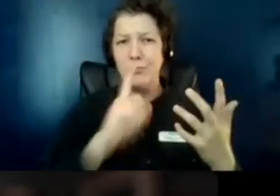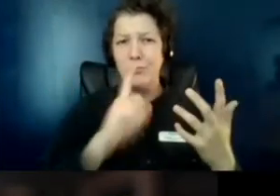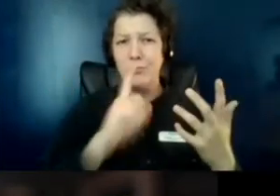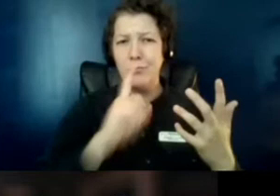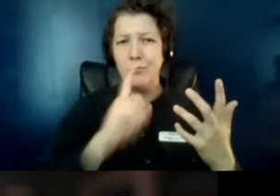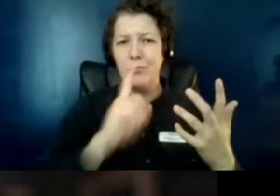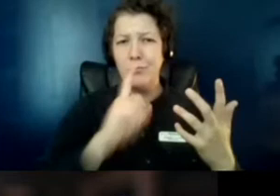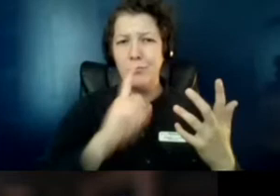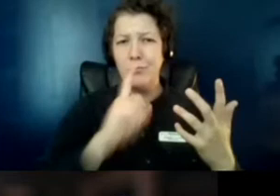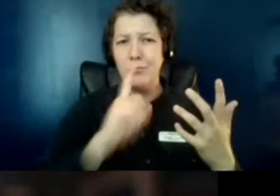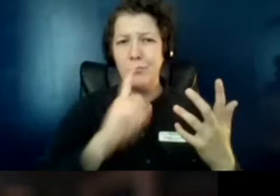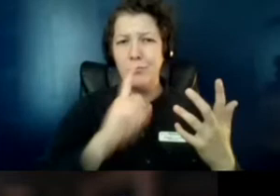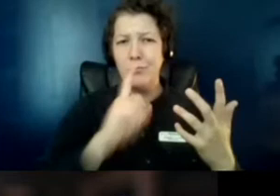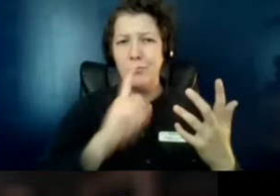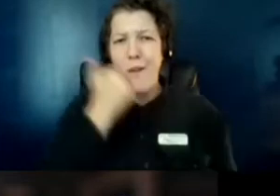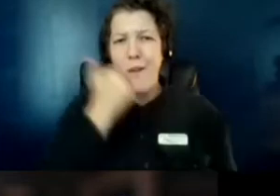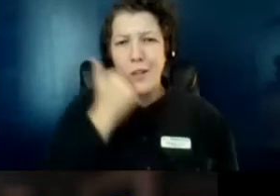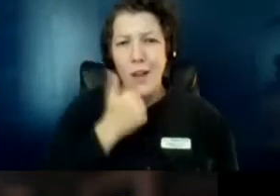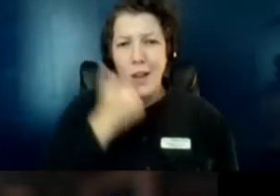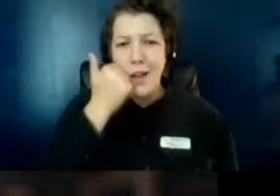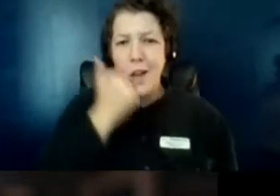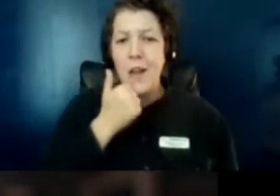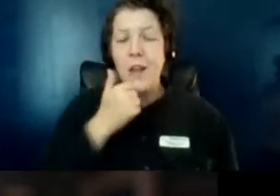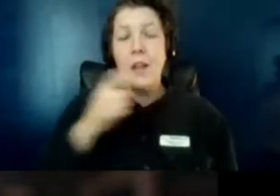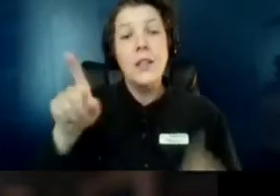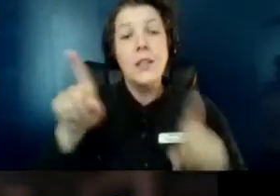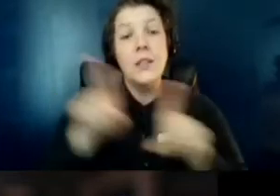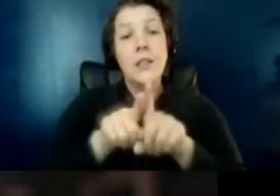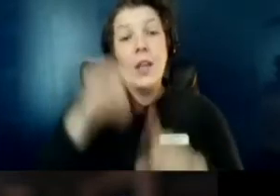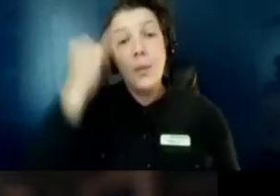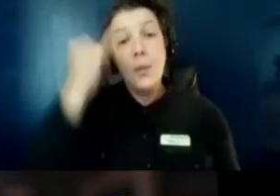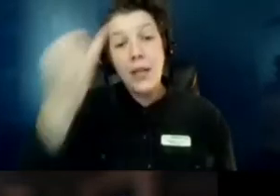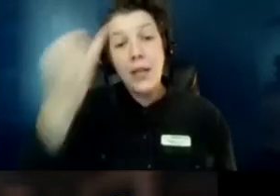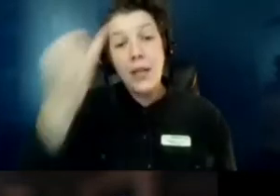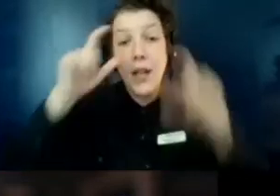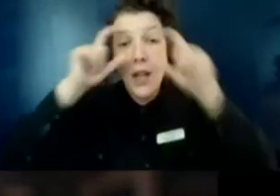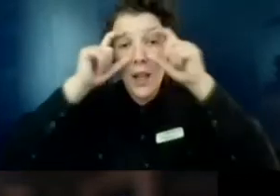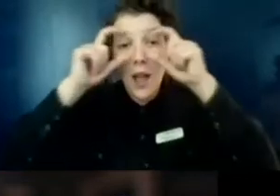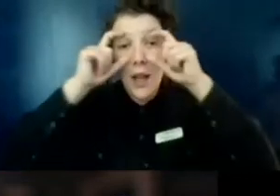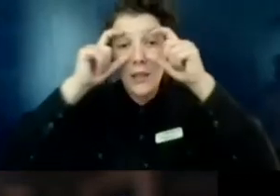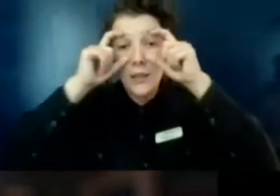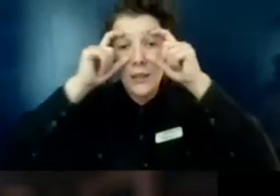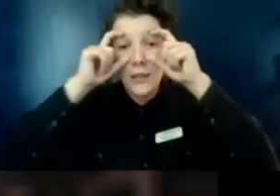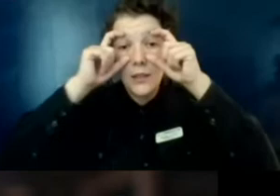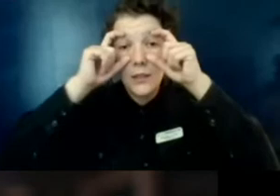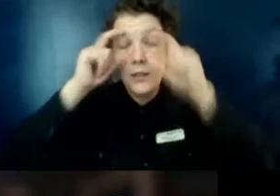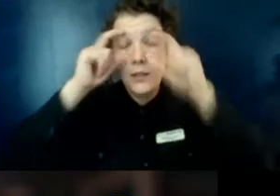this pair right now, it will actually give me a headache because it's not adjusted for